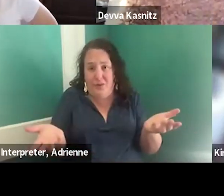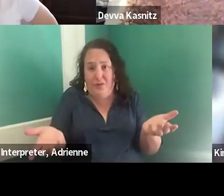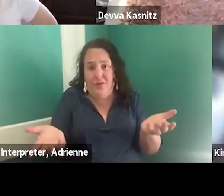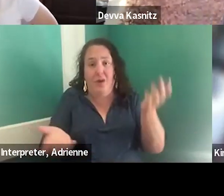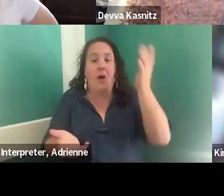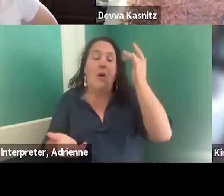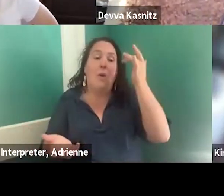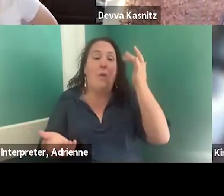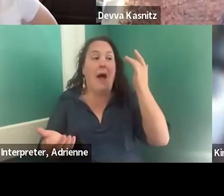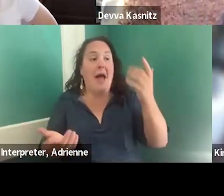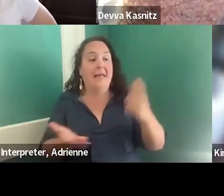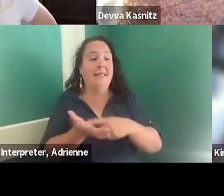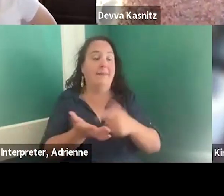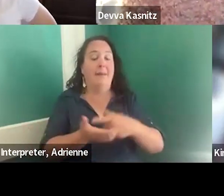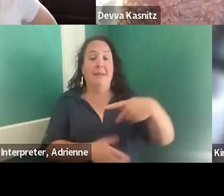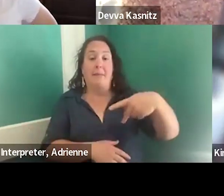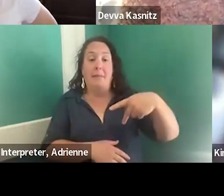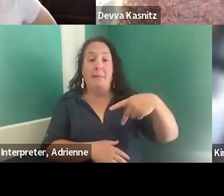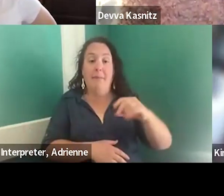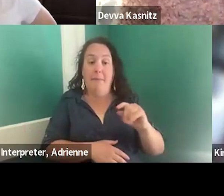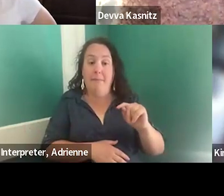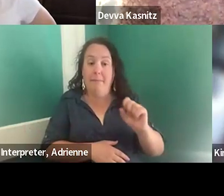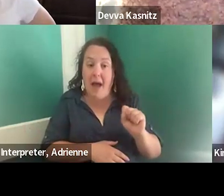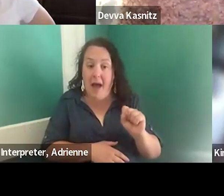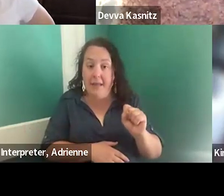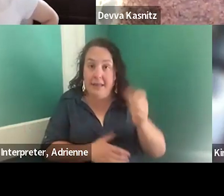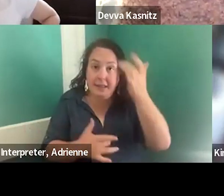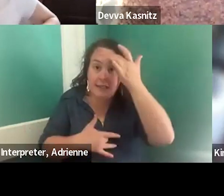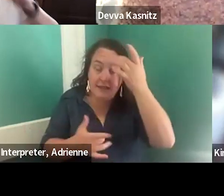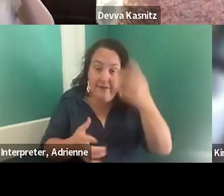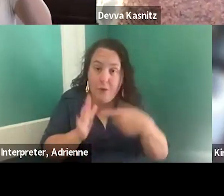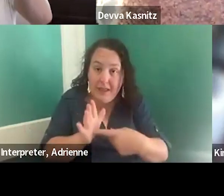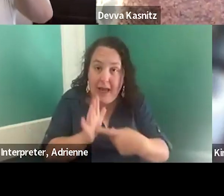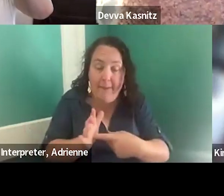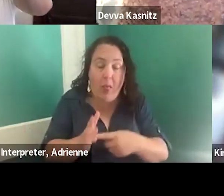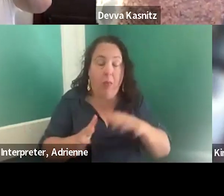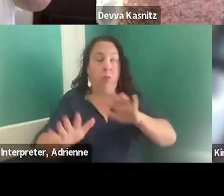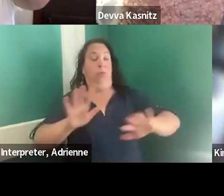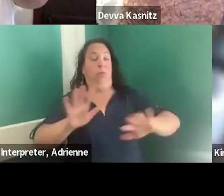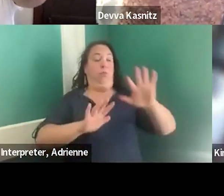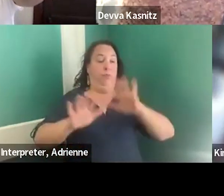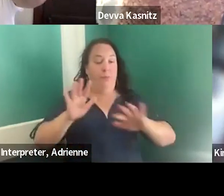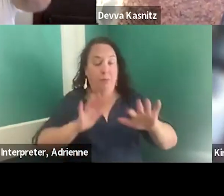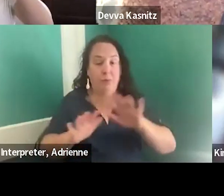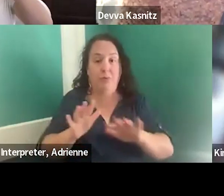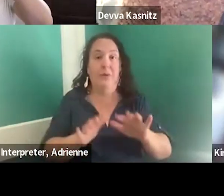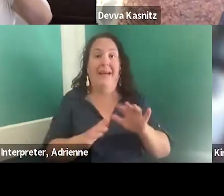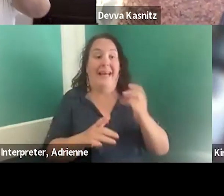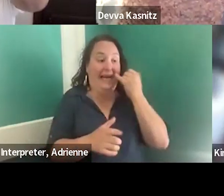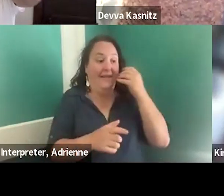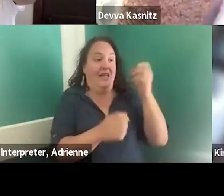or if you have pots or things like that, being in warm, humid environments can be a real problem for you.